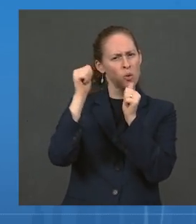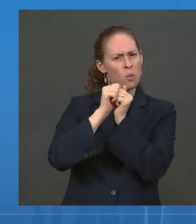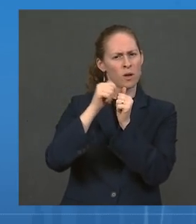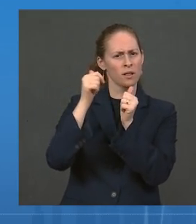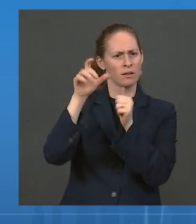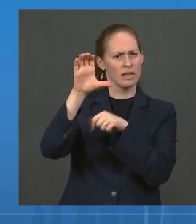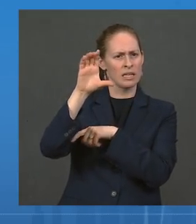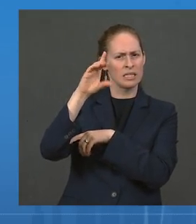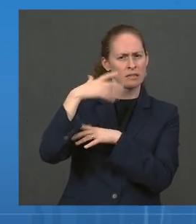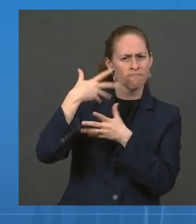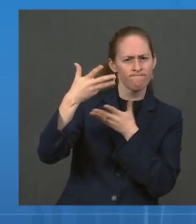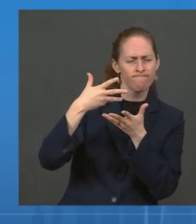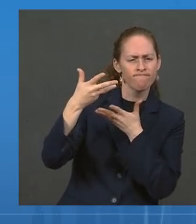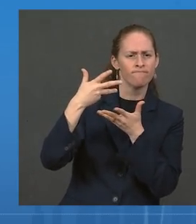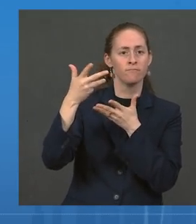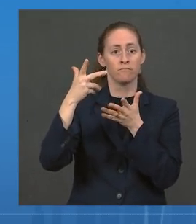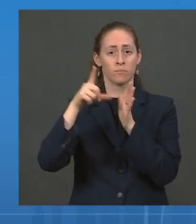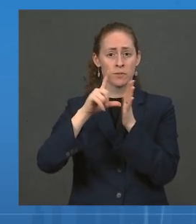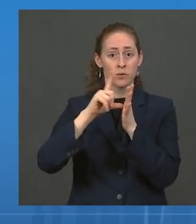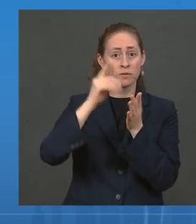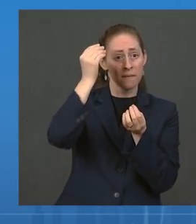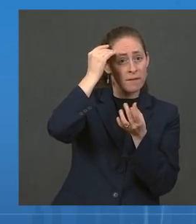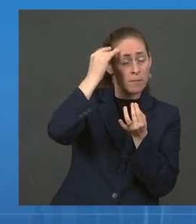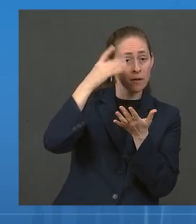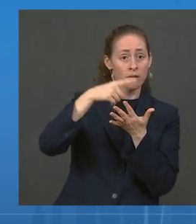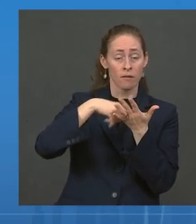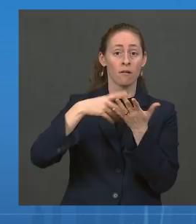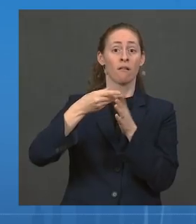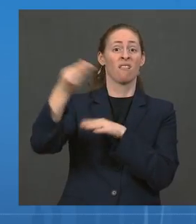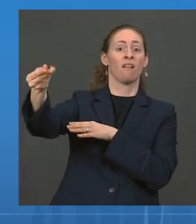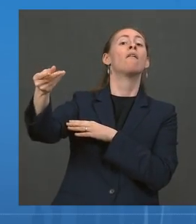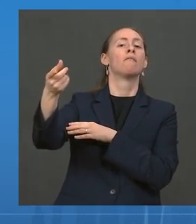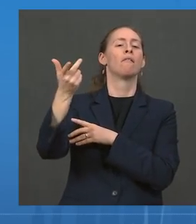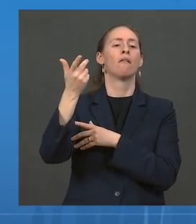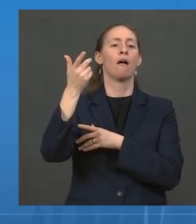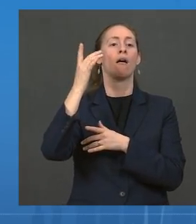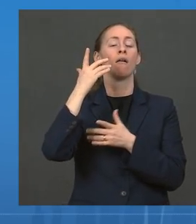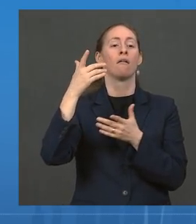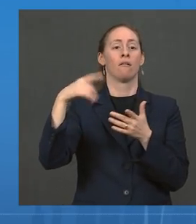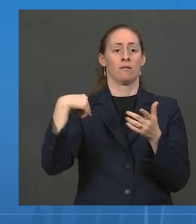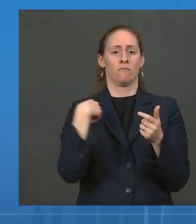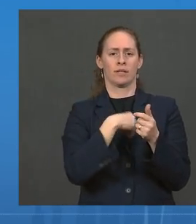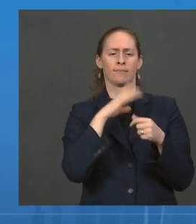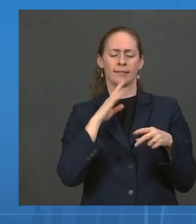and provides an authorization, we at CDC will act swiftly.